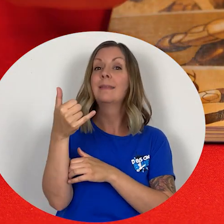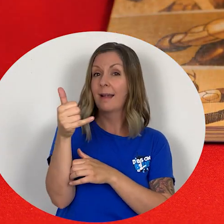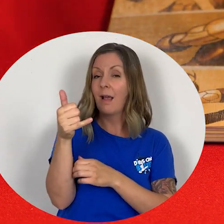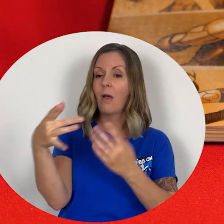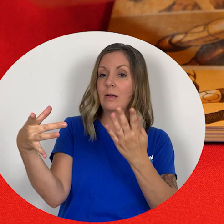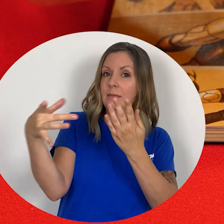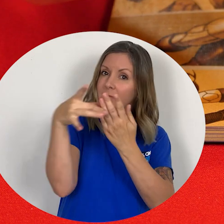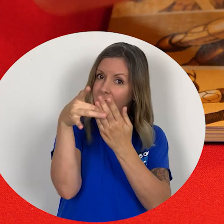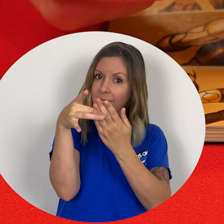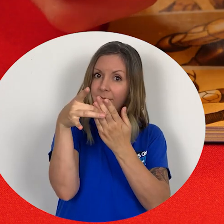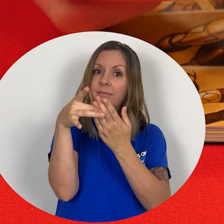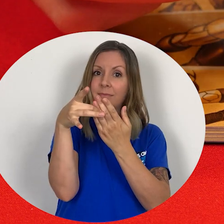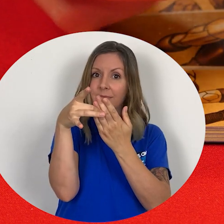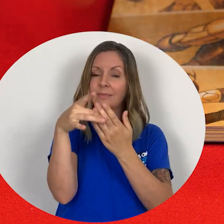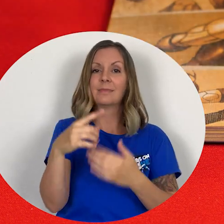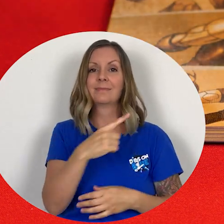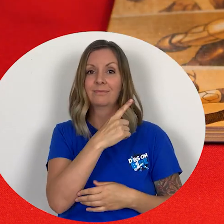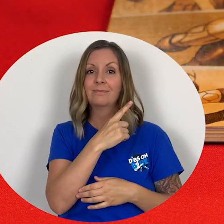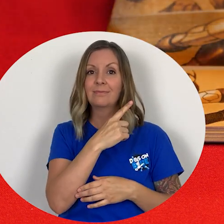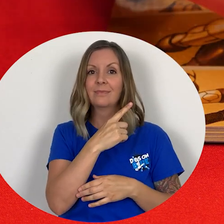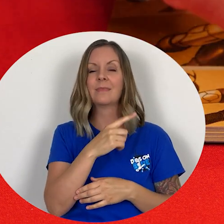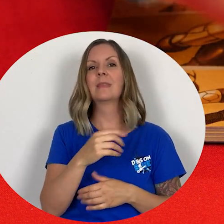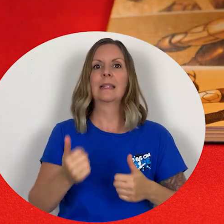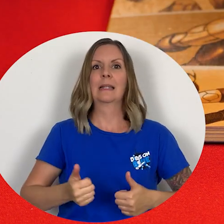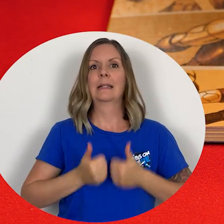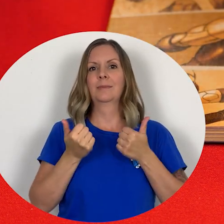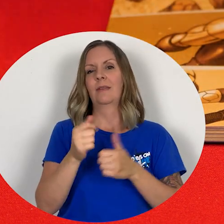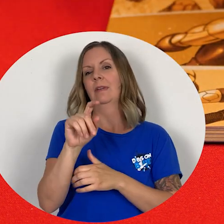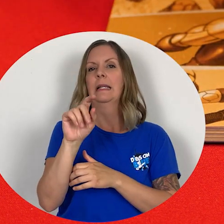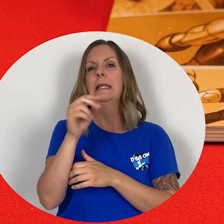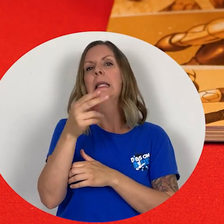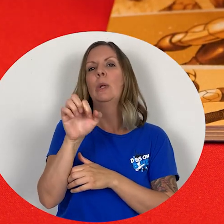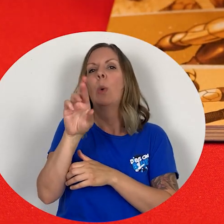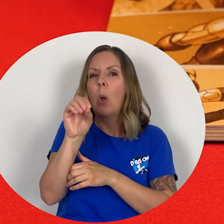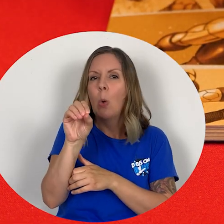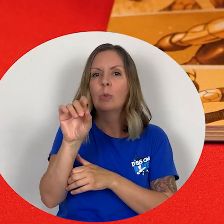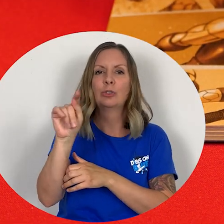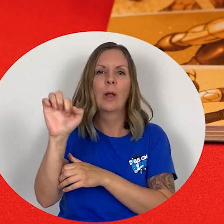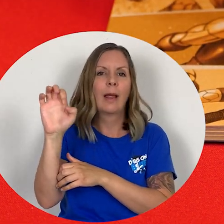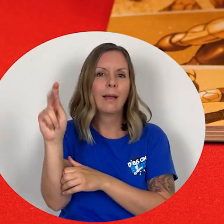the yellow slider here at the top space of the Hero track. Then, depending on the number